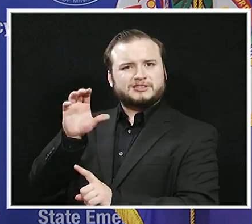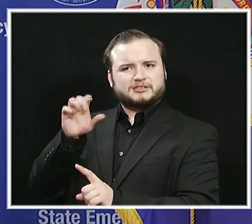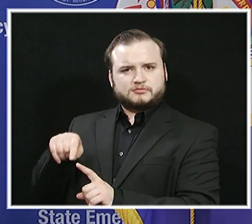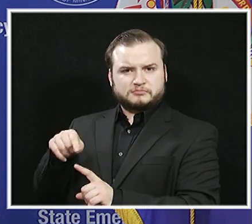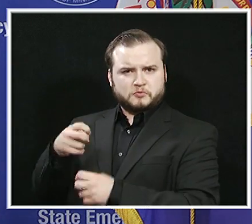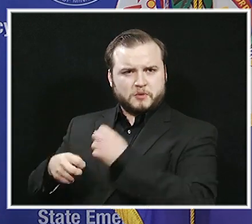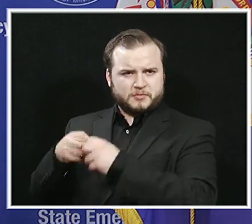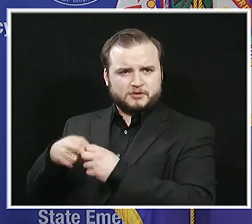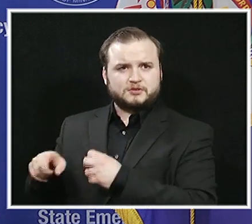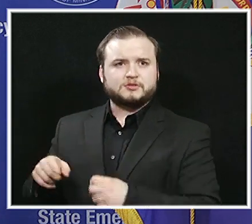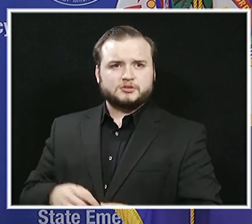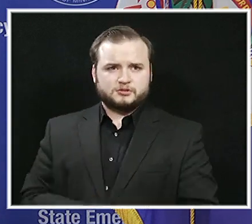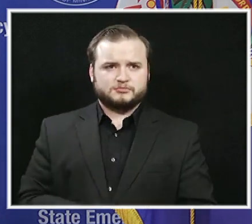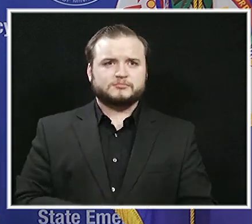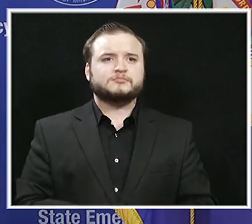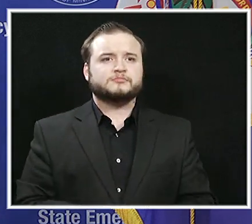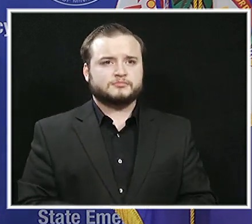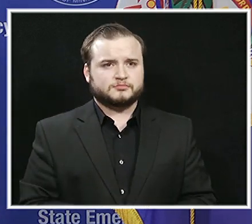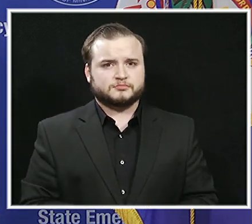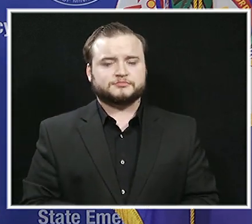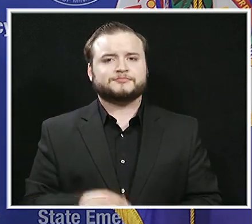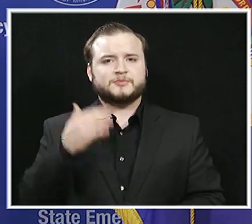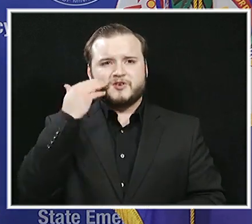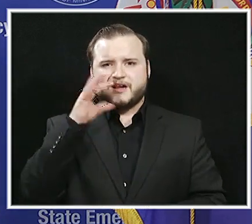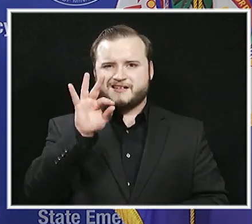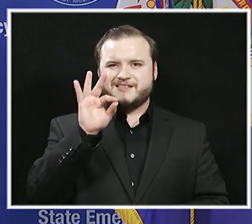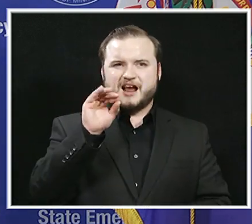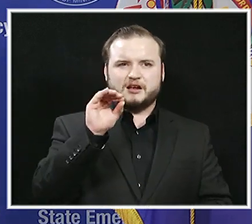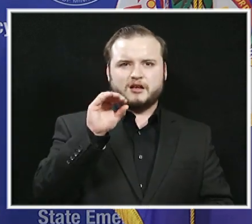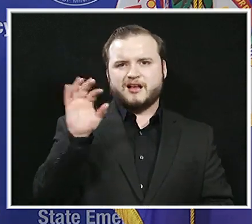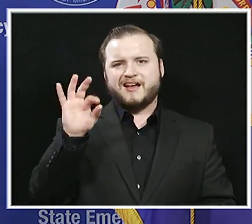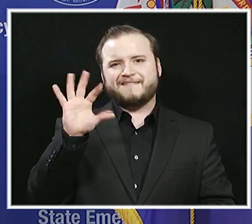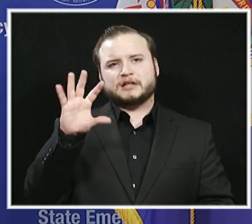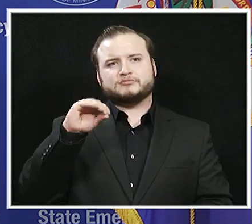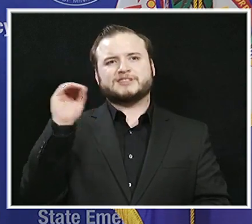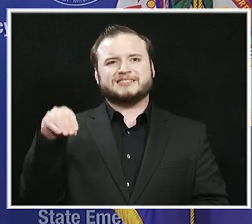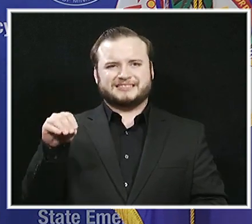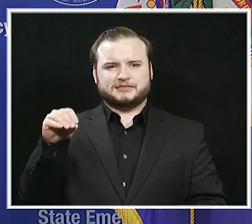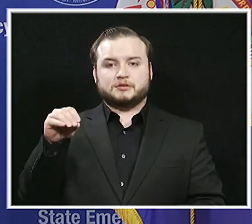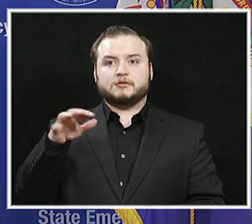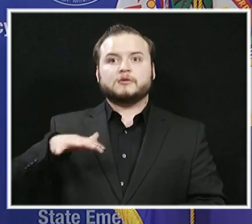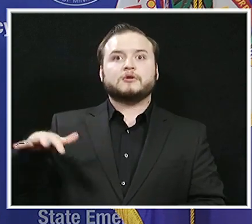intuitive at times because the real answer here is what I think you'd like to see is,